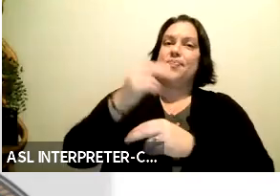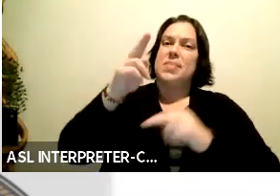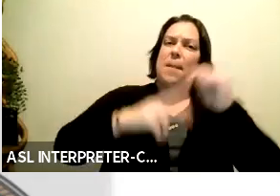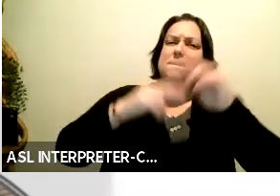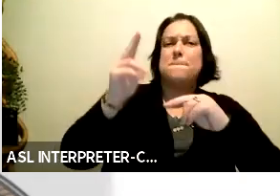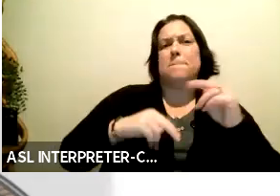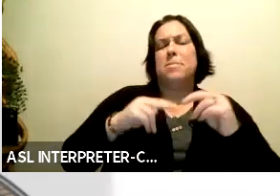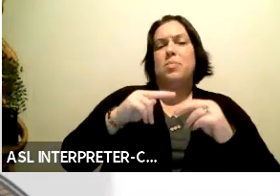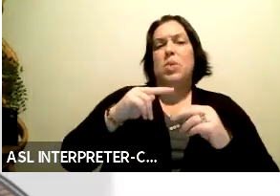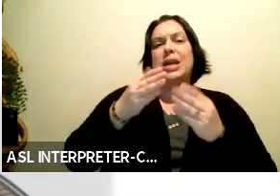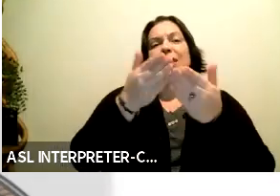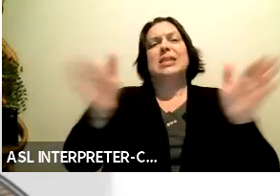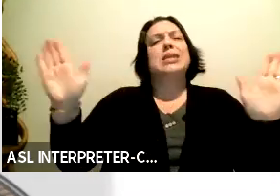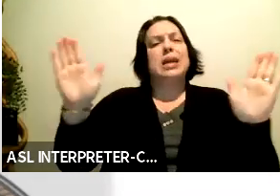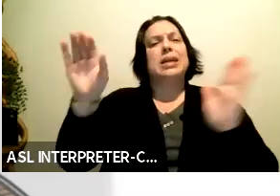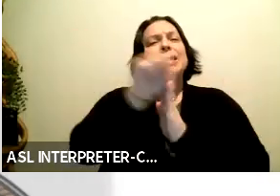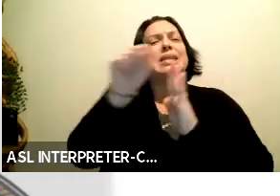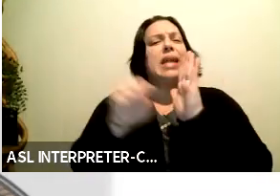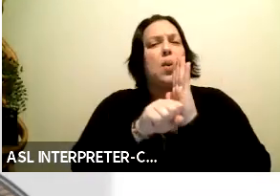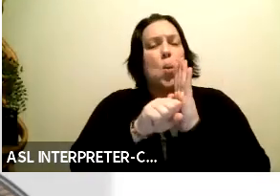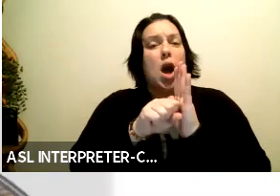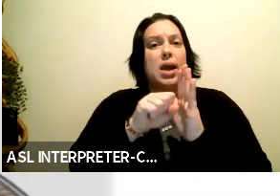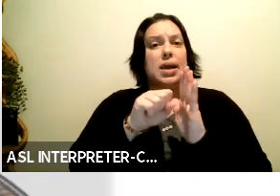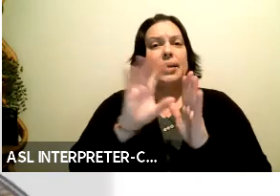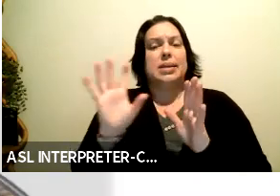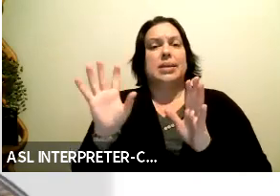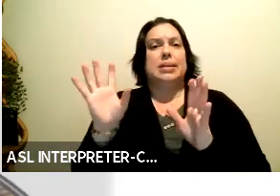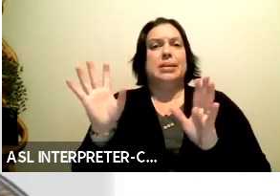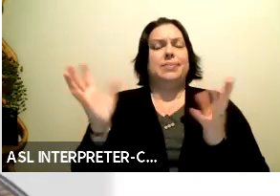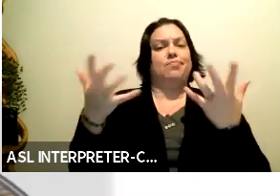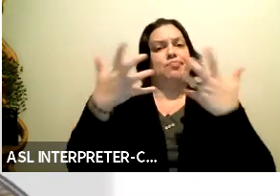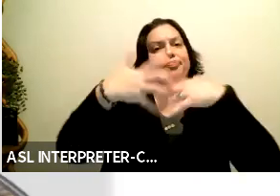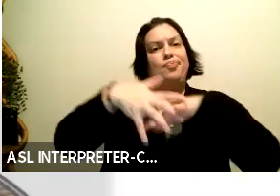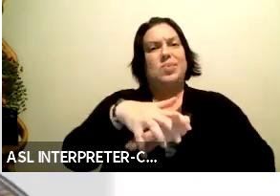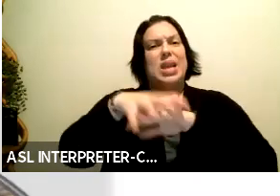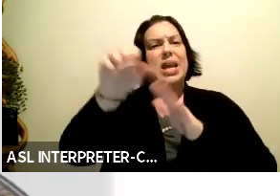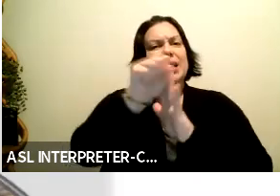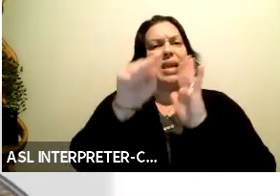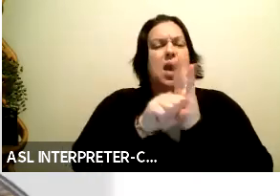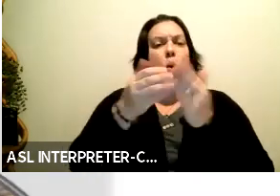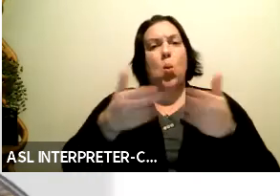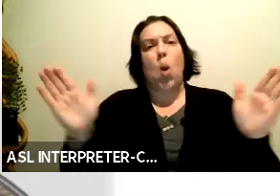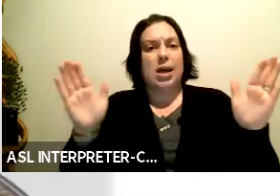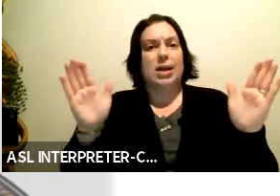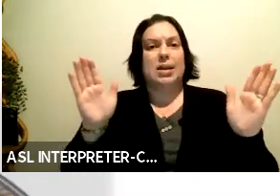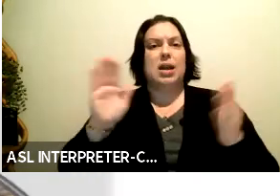community based disability integration emergency planners. We call it access and functional needs